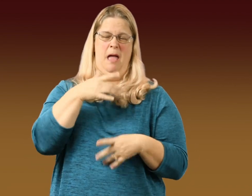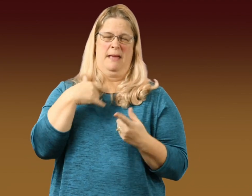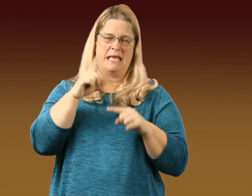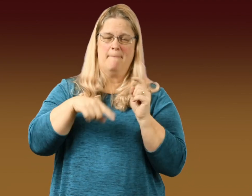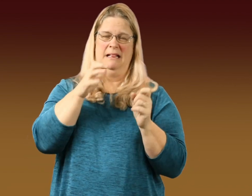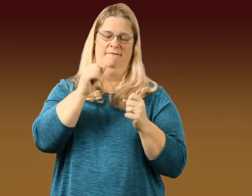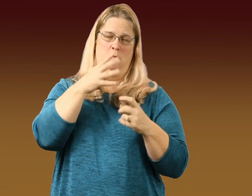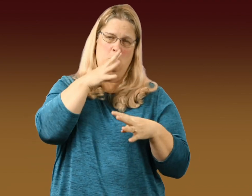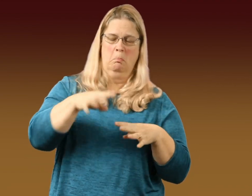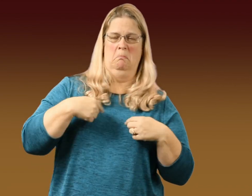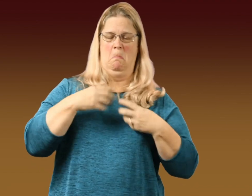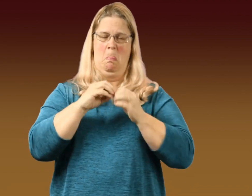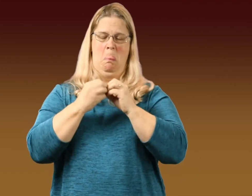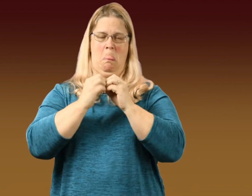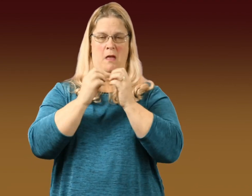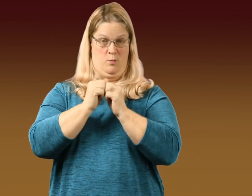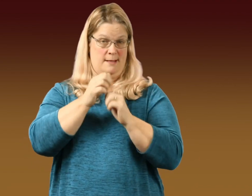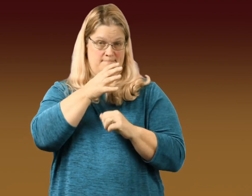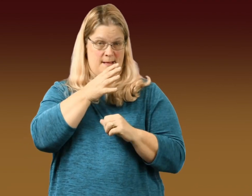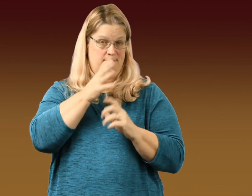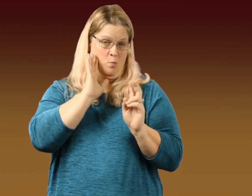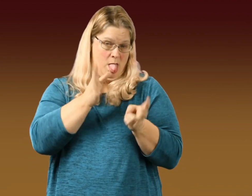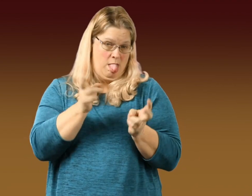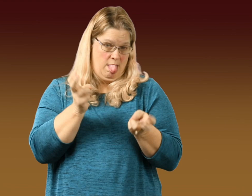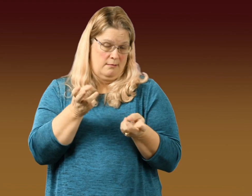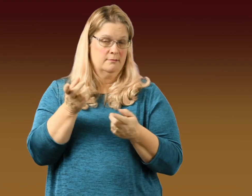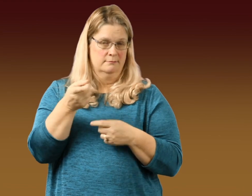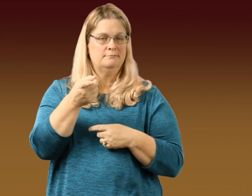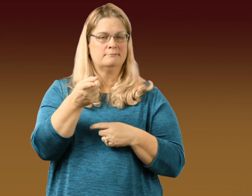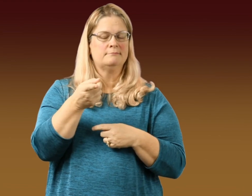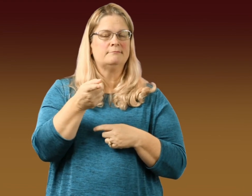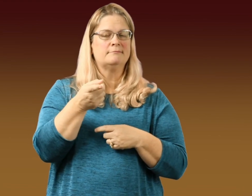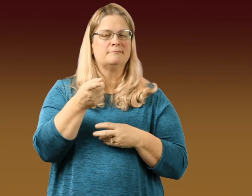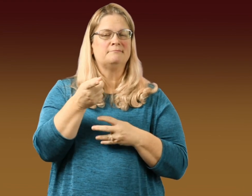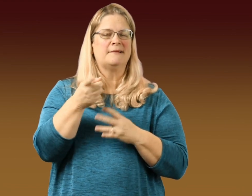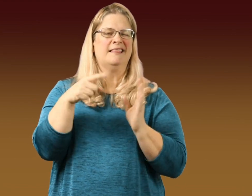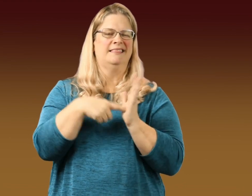They'll say, "Ugh, I hate you, mom. I can't believe you ignored me," and they may argue with mom.